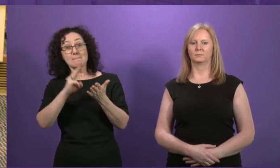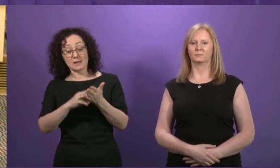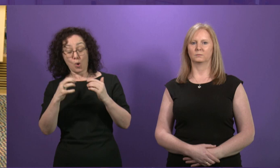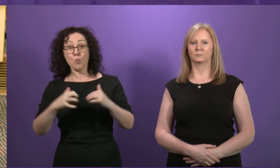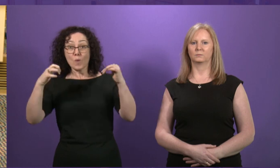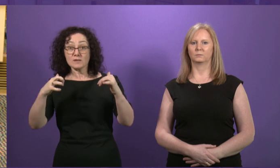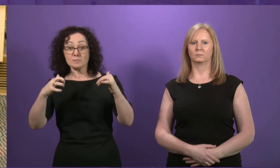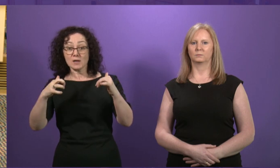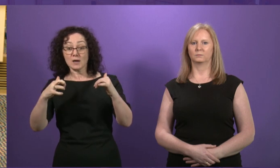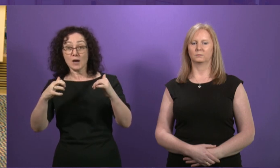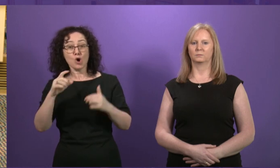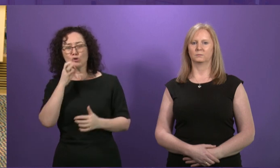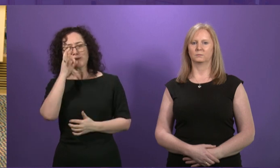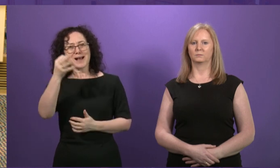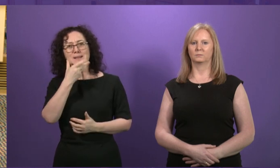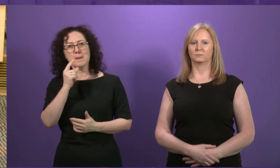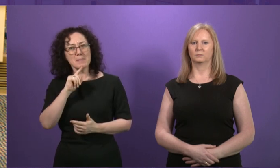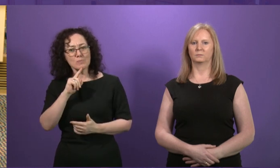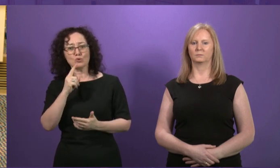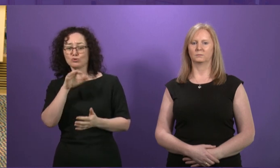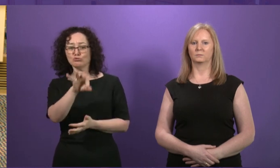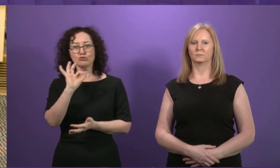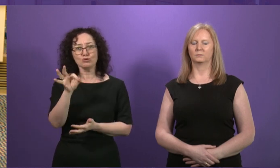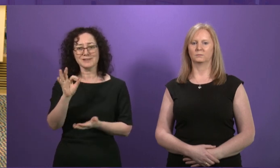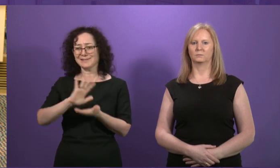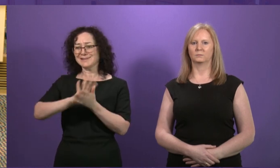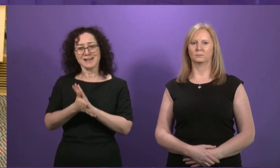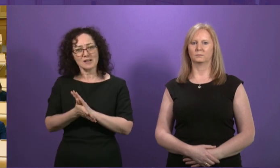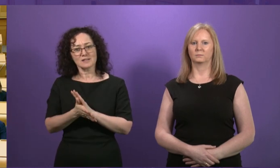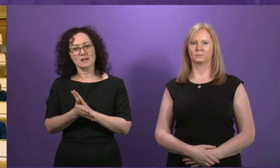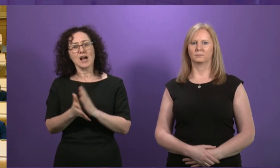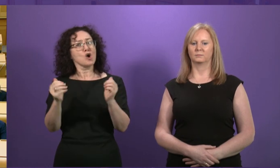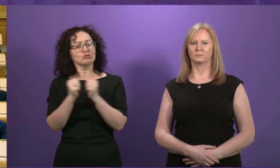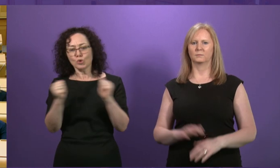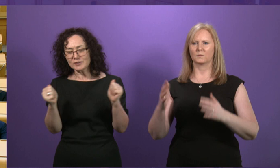takes a no-deal Brexit off the table now?